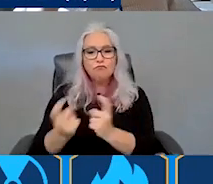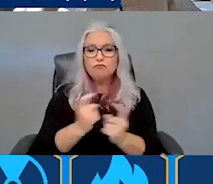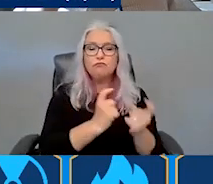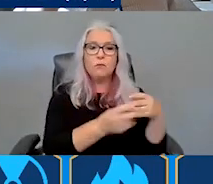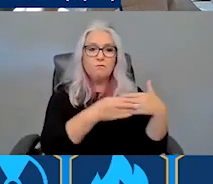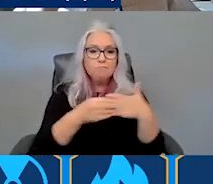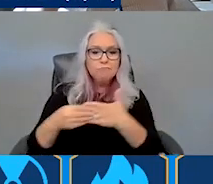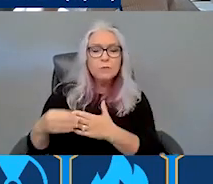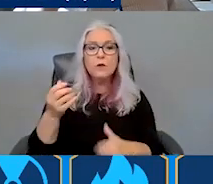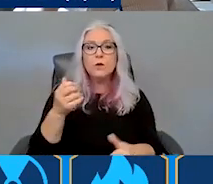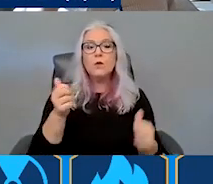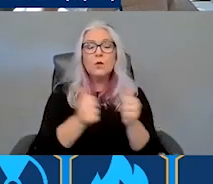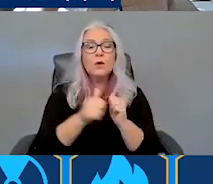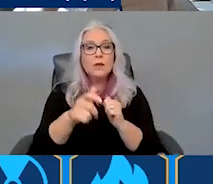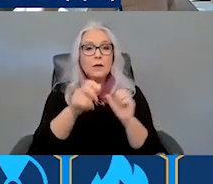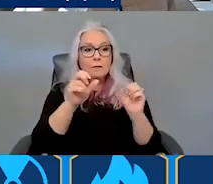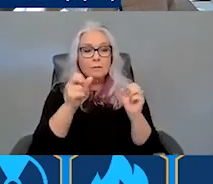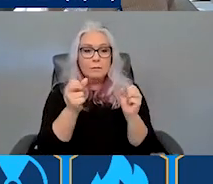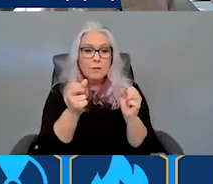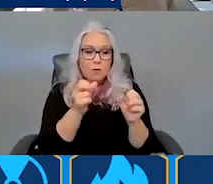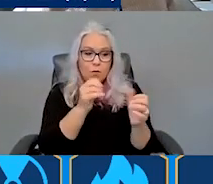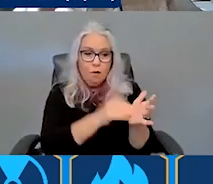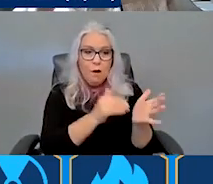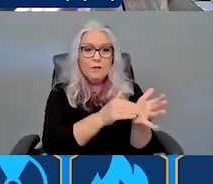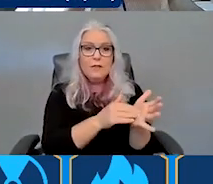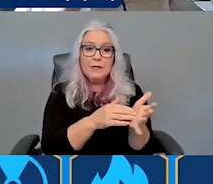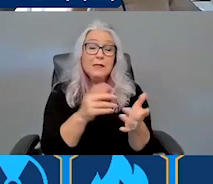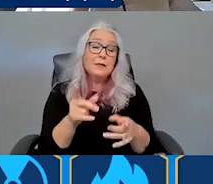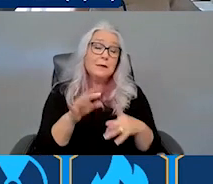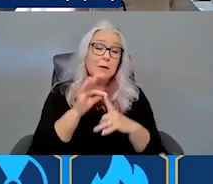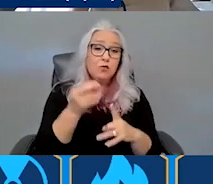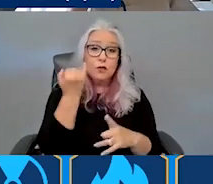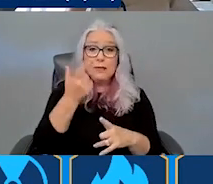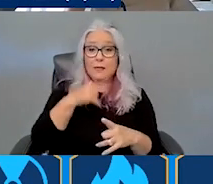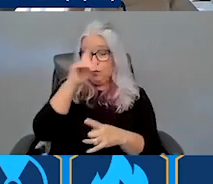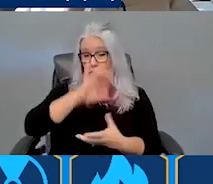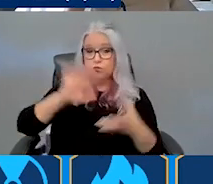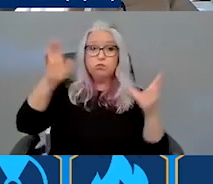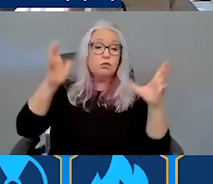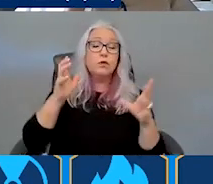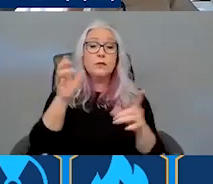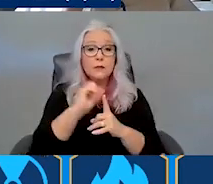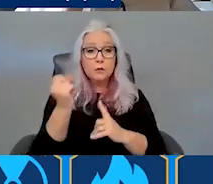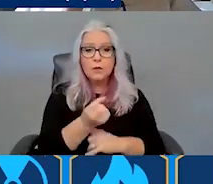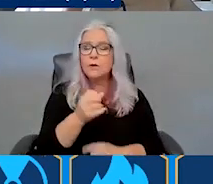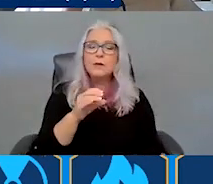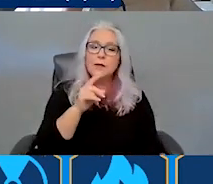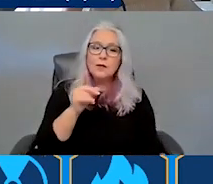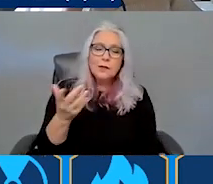individual assessment as much as possible in a nightmare scenario. So there is no such thing as a perfect triage system. No one is going to say